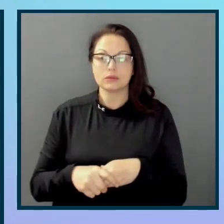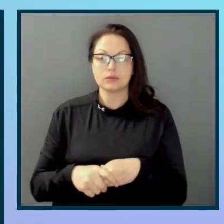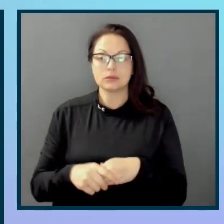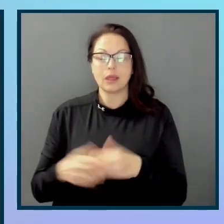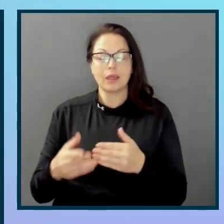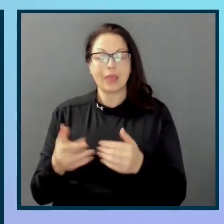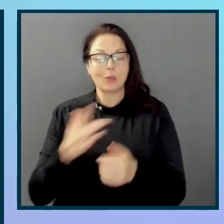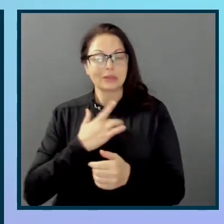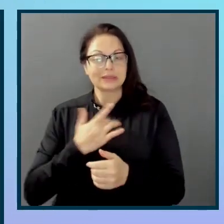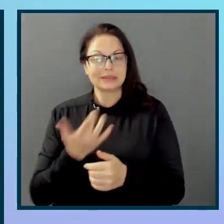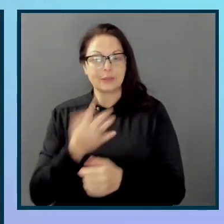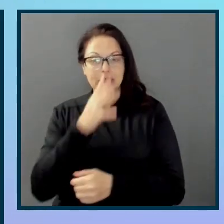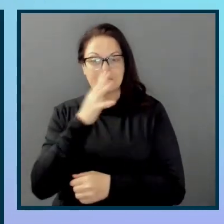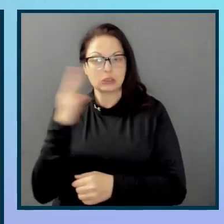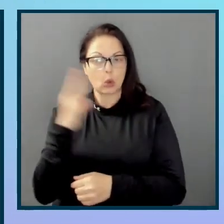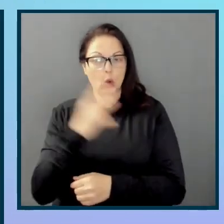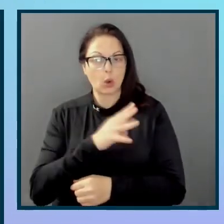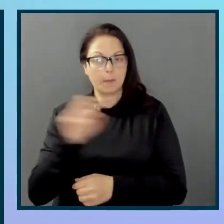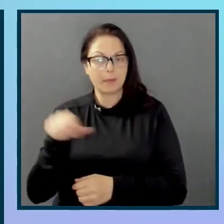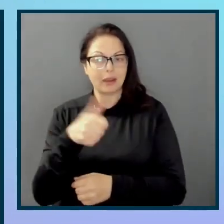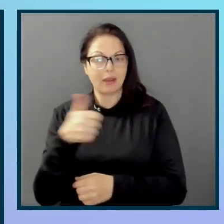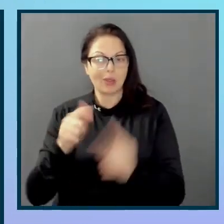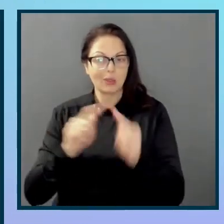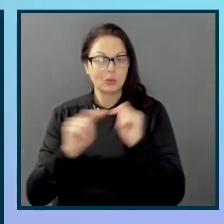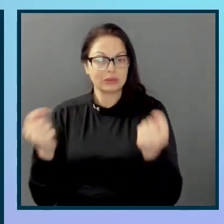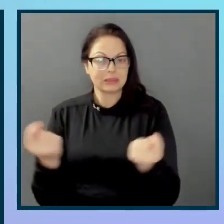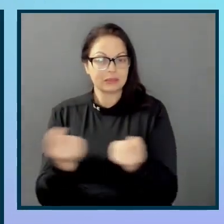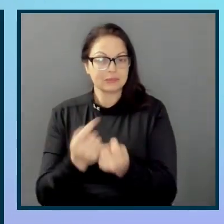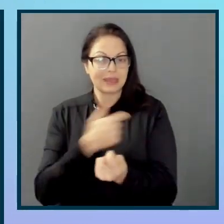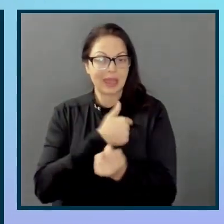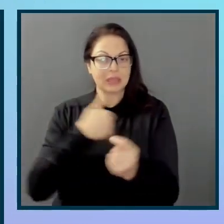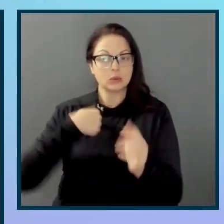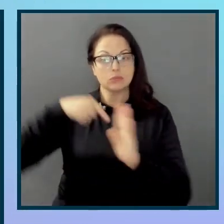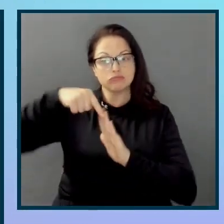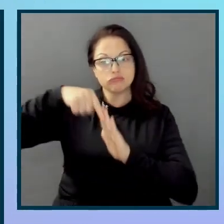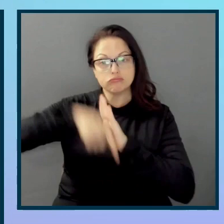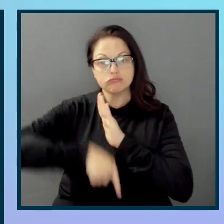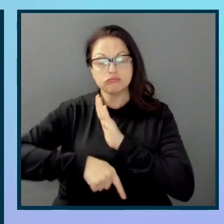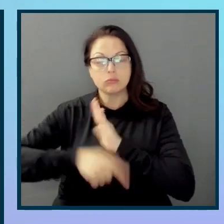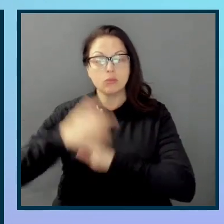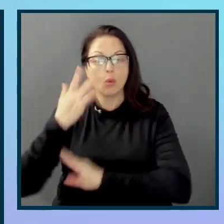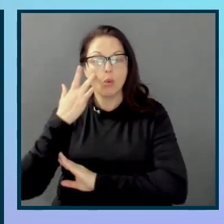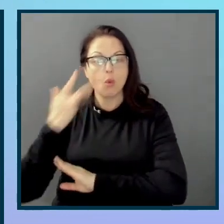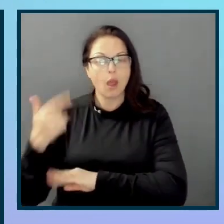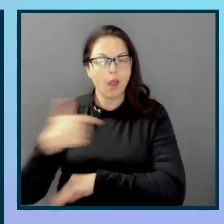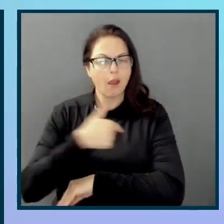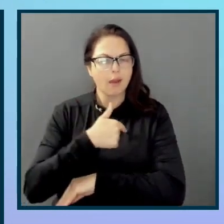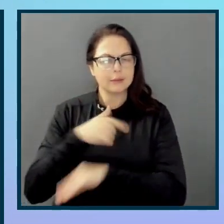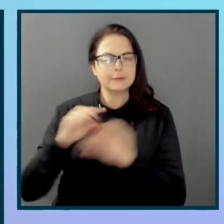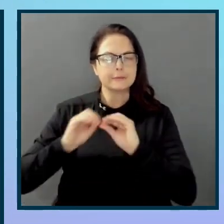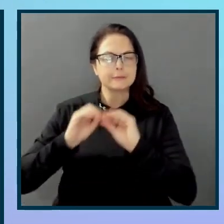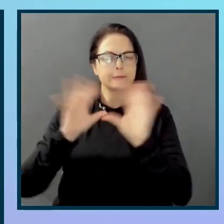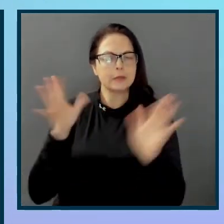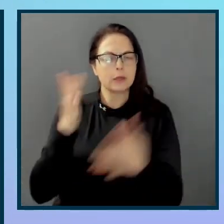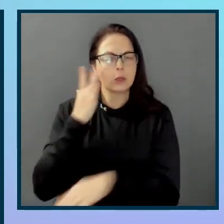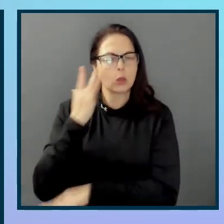by the development teams. And as we dug into the reasons why it became obvious that a lot of these teams were using